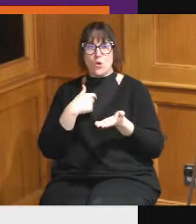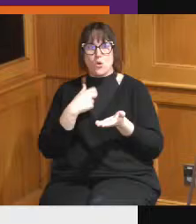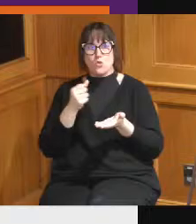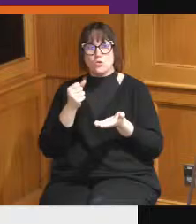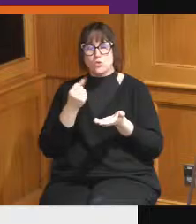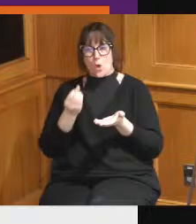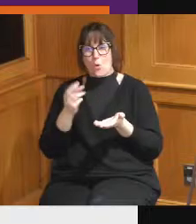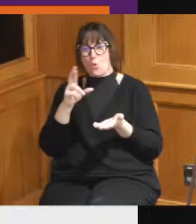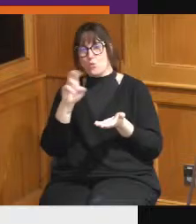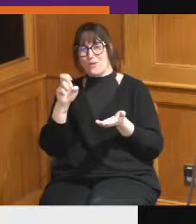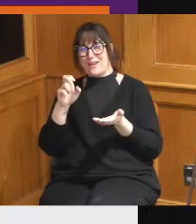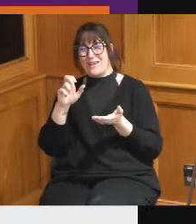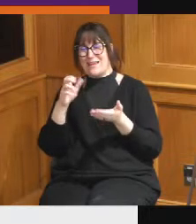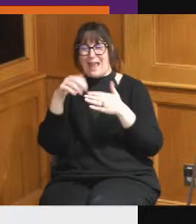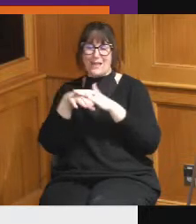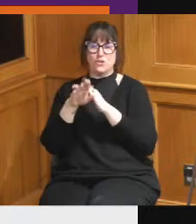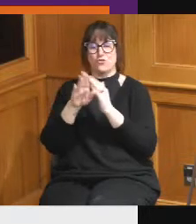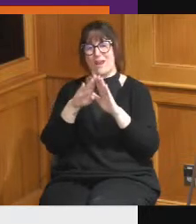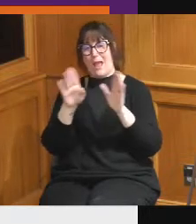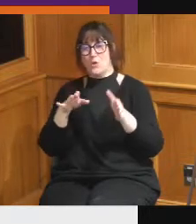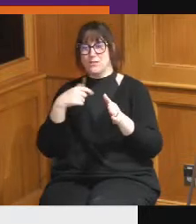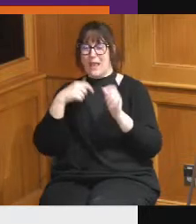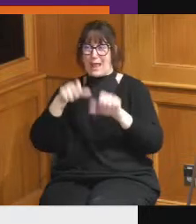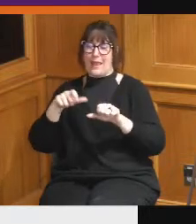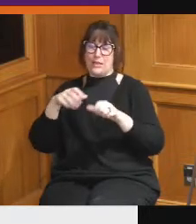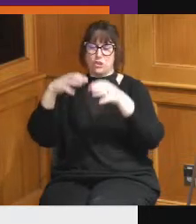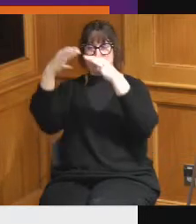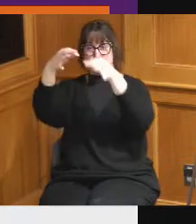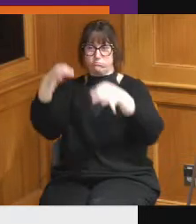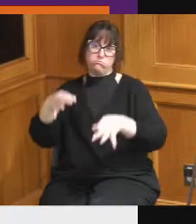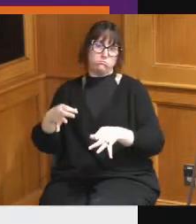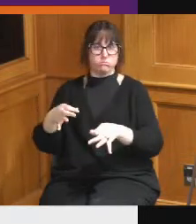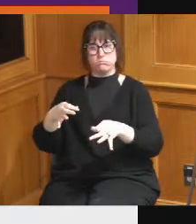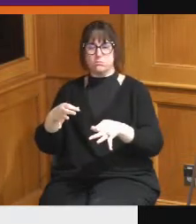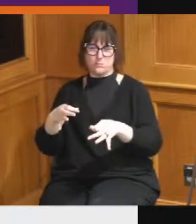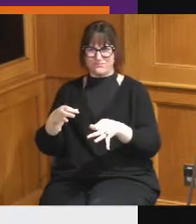me just pull out the model off the shelf and do it U or quite Frankly at the scale that lad